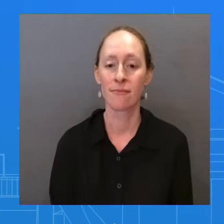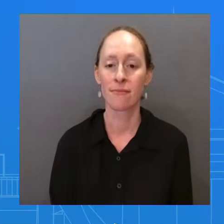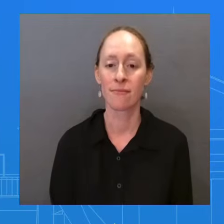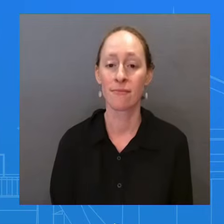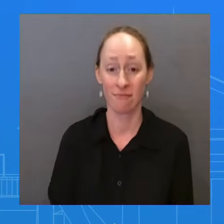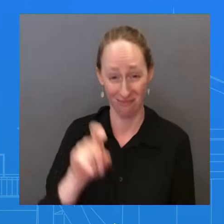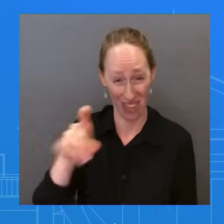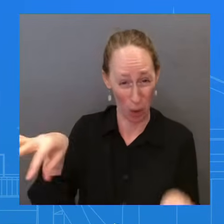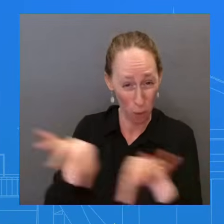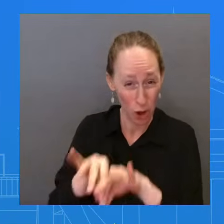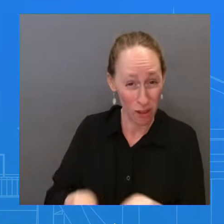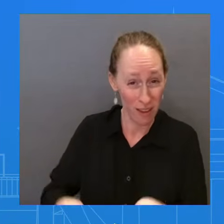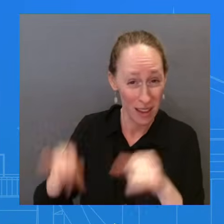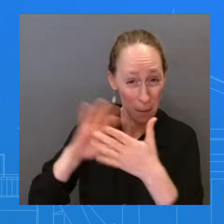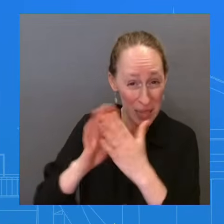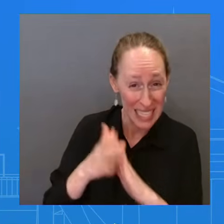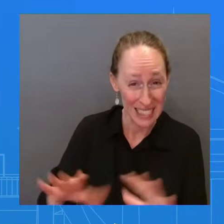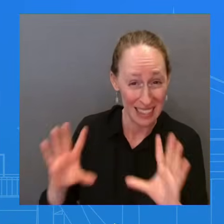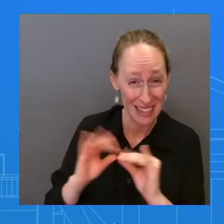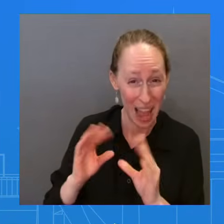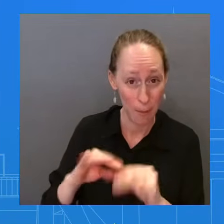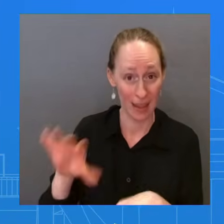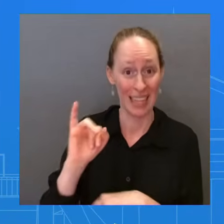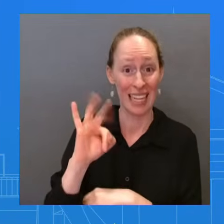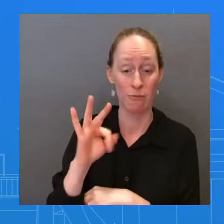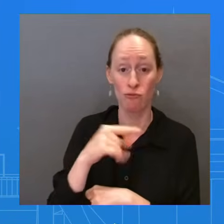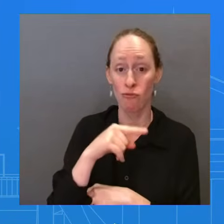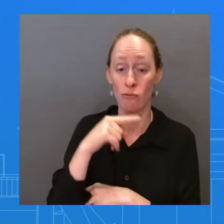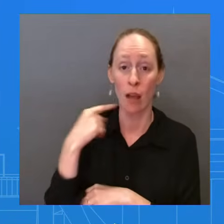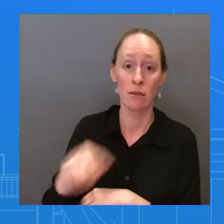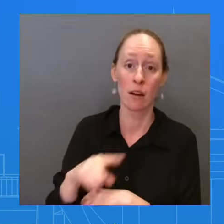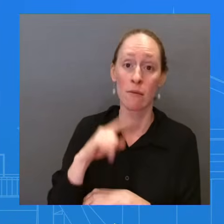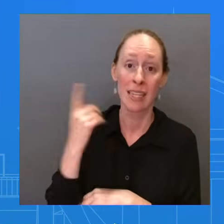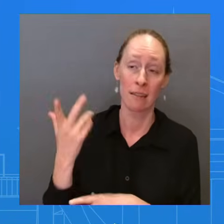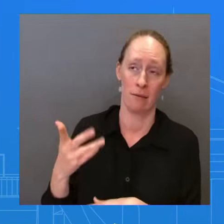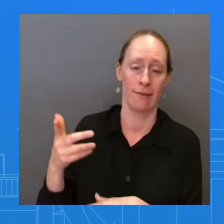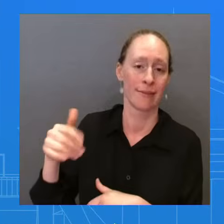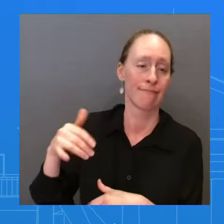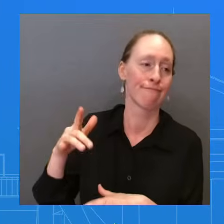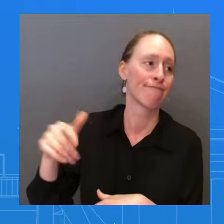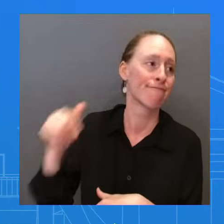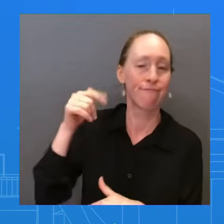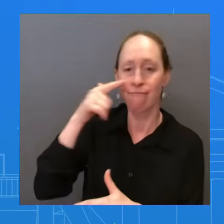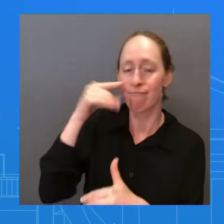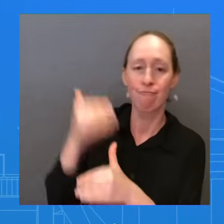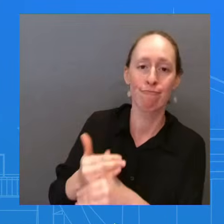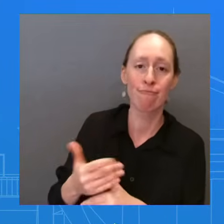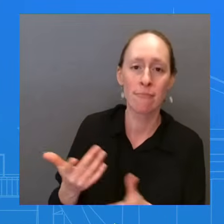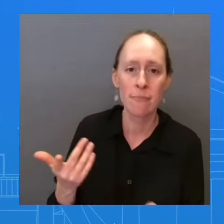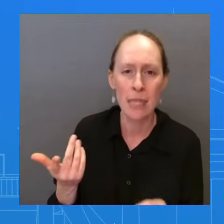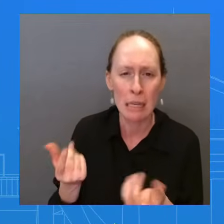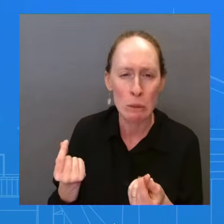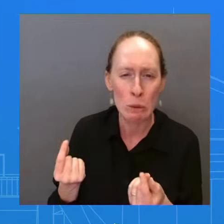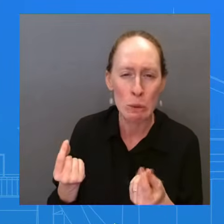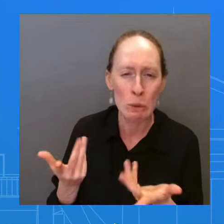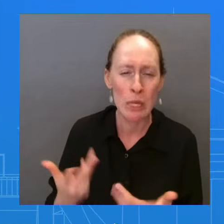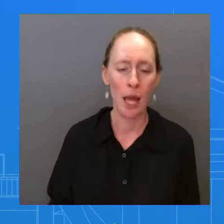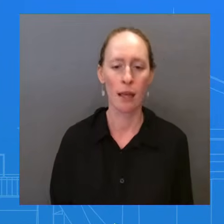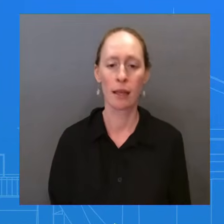you got to work with the Ukrainians -- as the President said, "Nothing about Ukraine without Ukraine" -- to make sure that we -- that there's a credible proposal